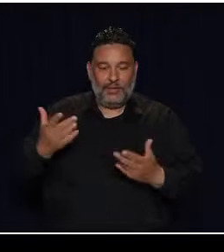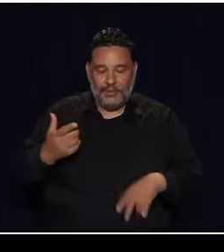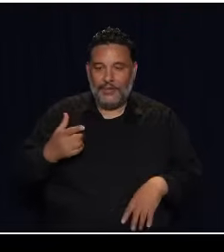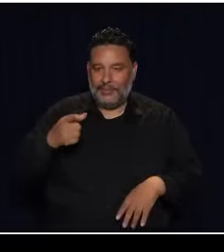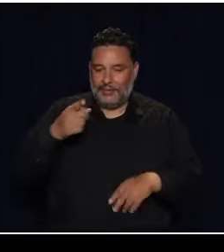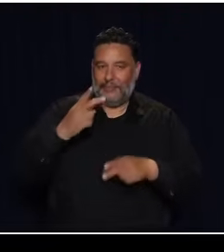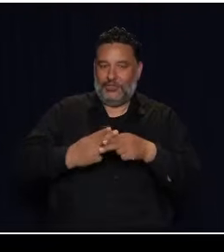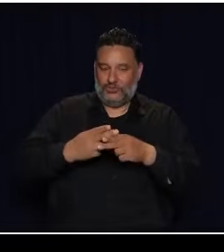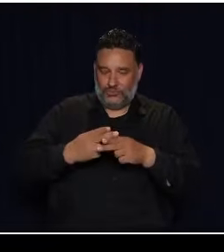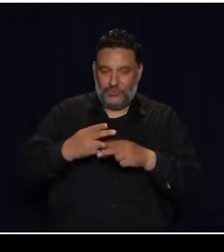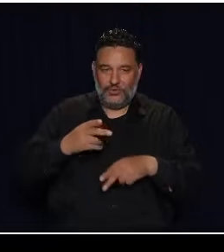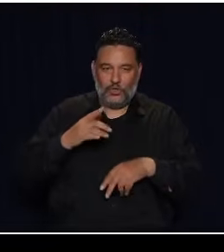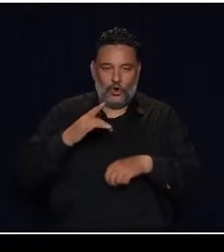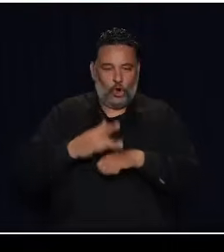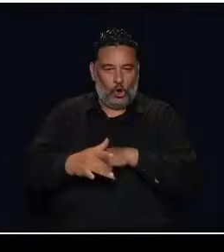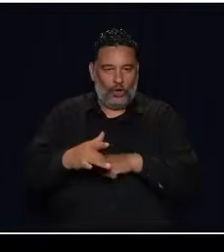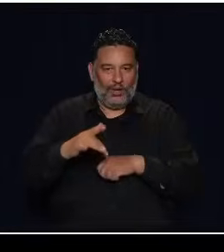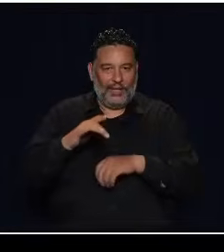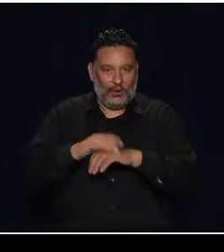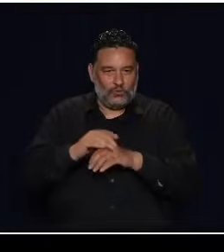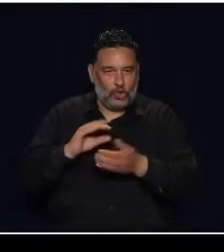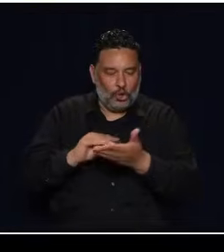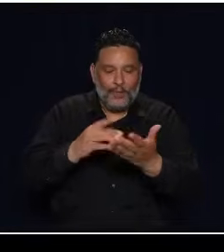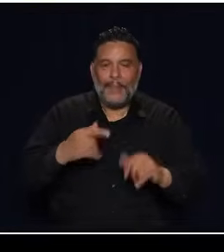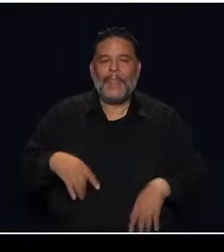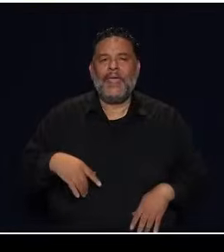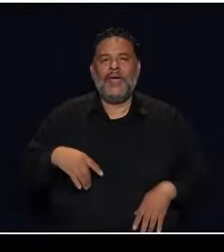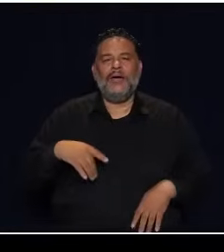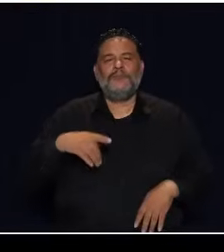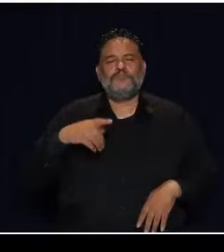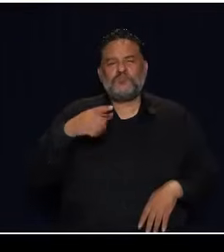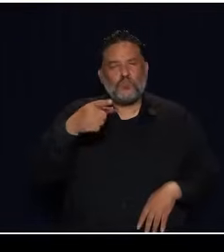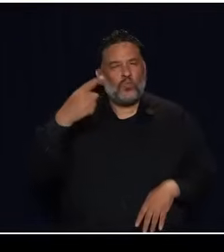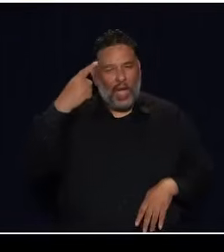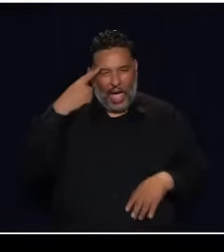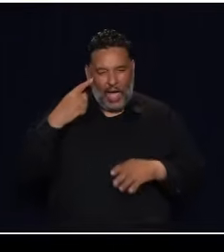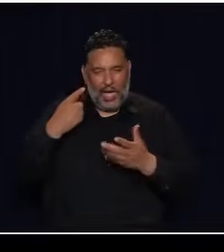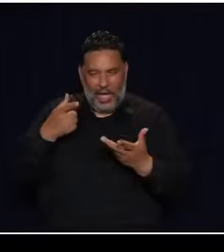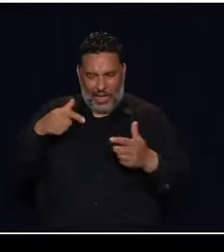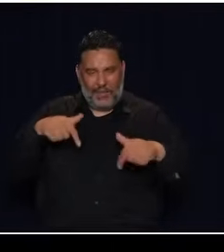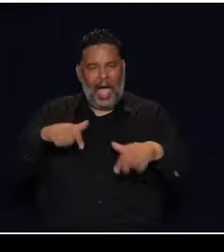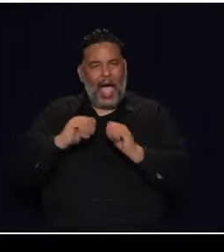ENGLISH ONLY EDUCATION IN EFFECT, SINCE YOU MENTIONED